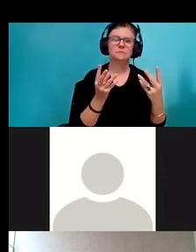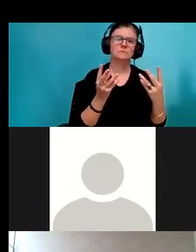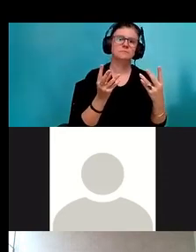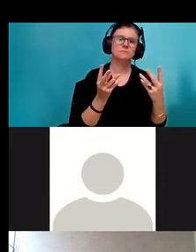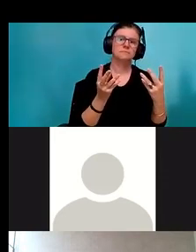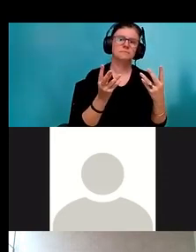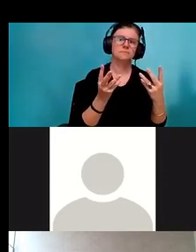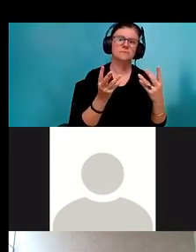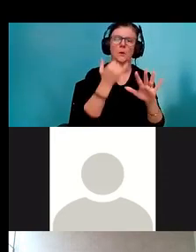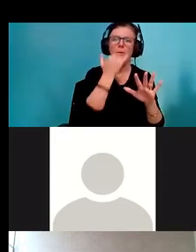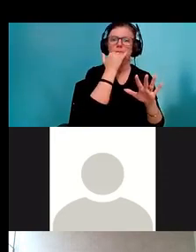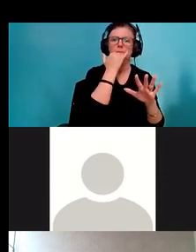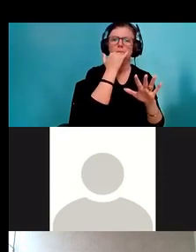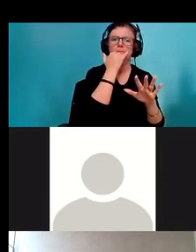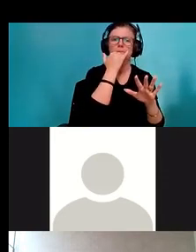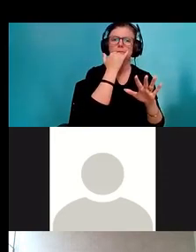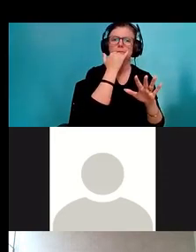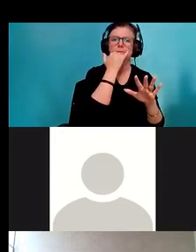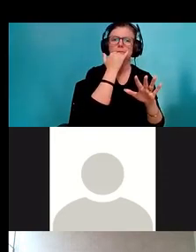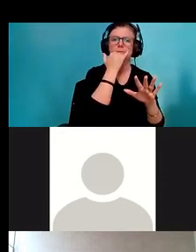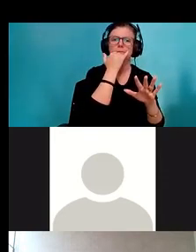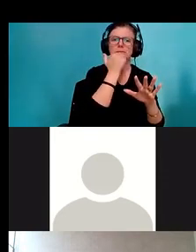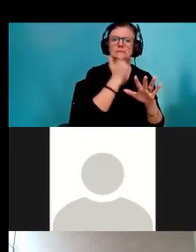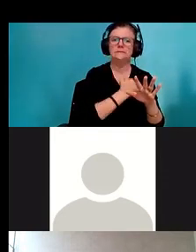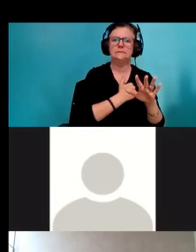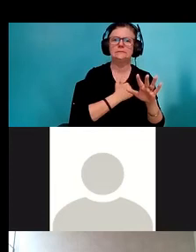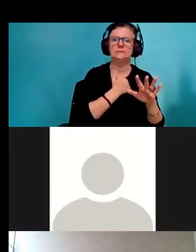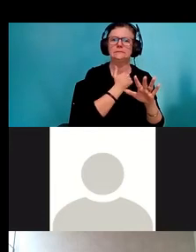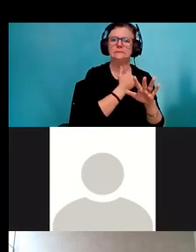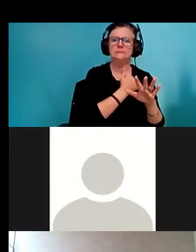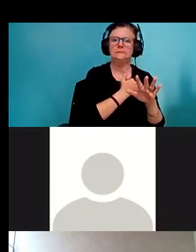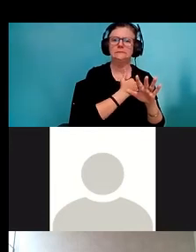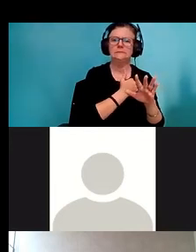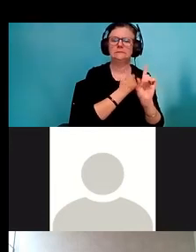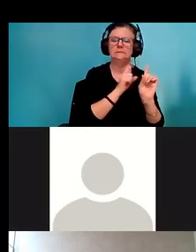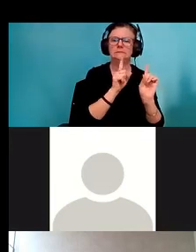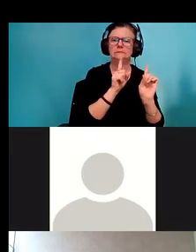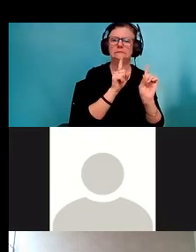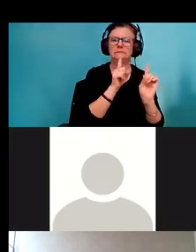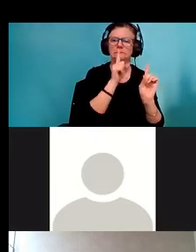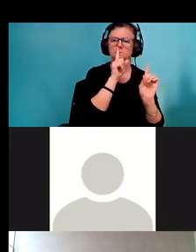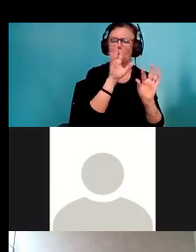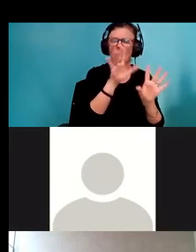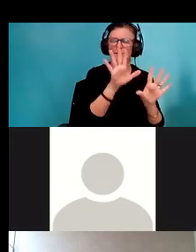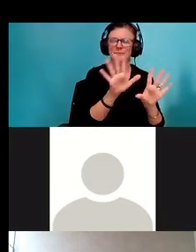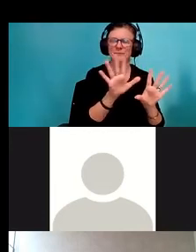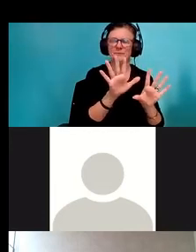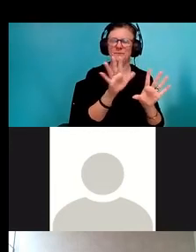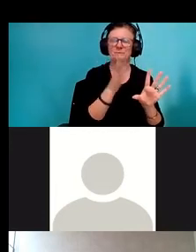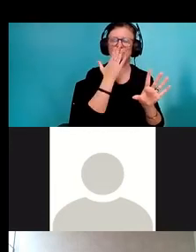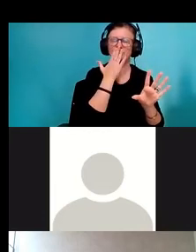Oh, they're actually not next. I see, these are-- I see. OK. I take that back.